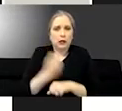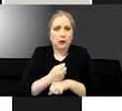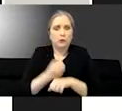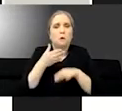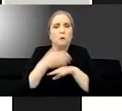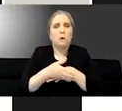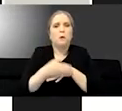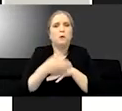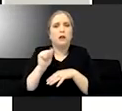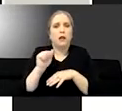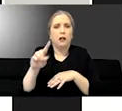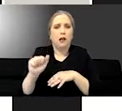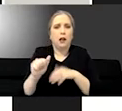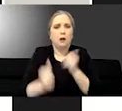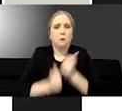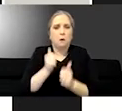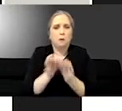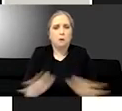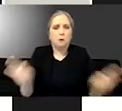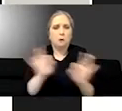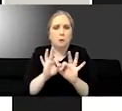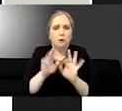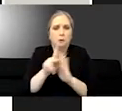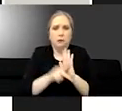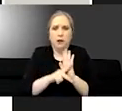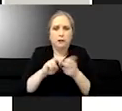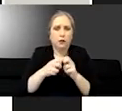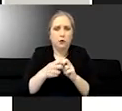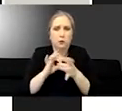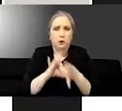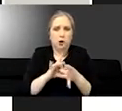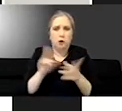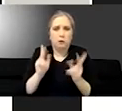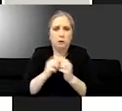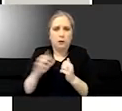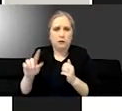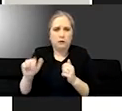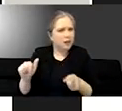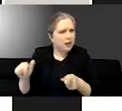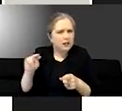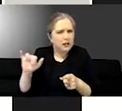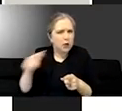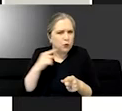In the last 30 years and post-ADA. And going forward. What do I consider the most important?